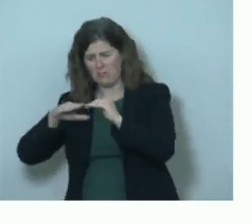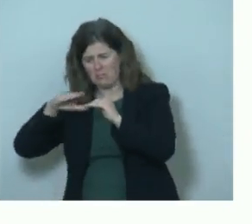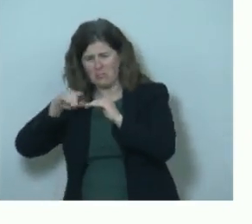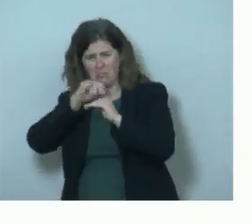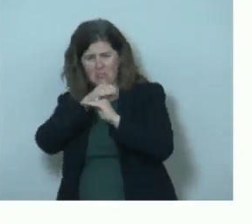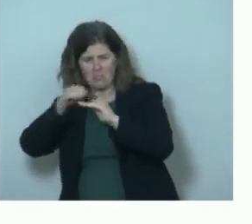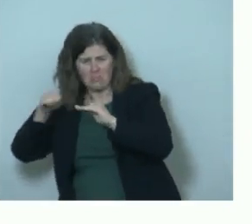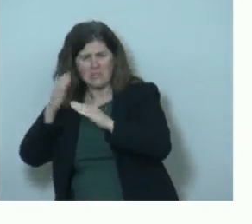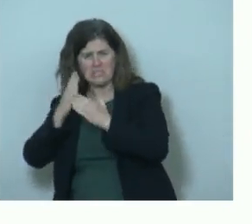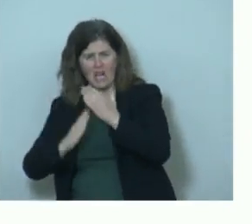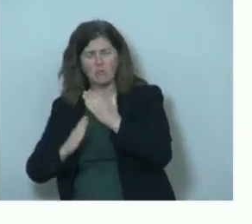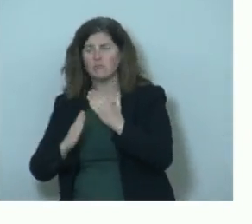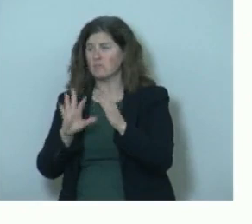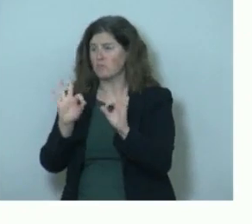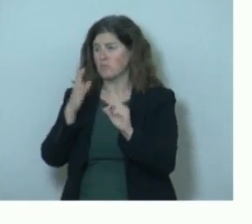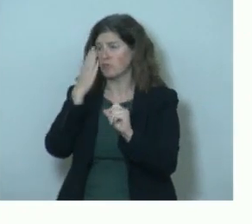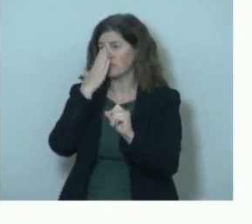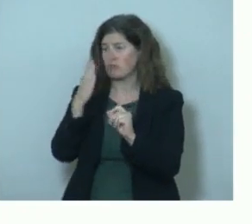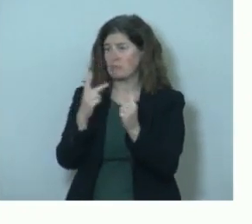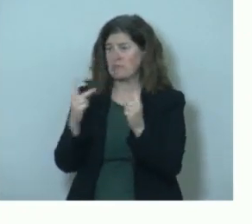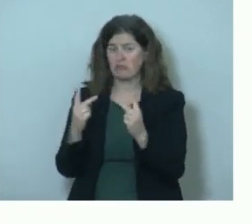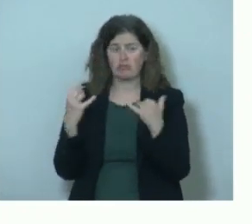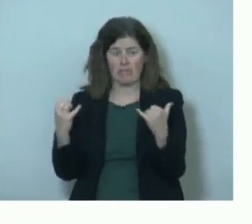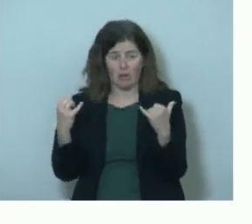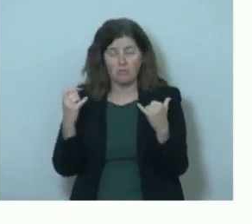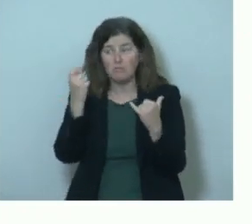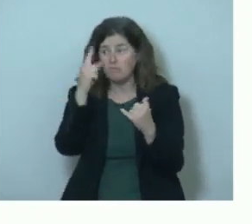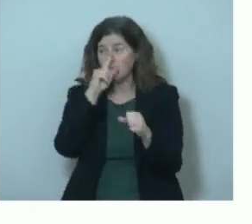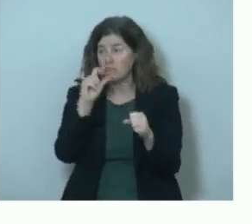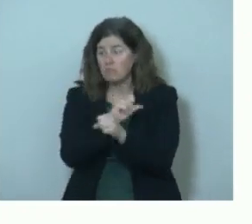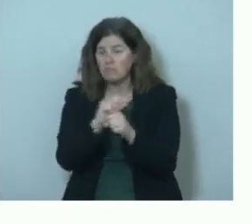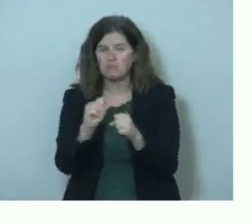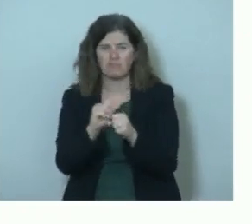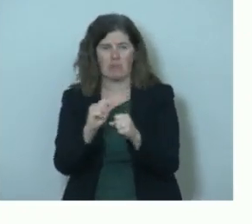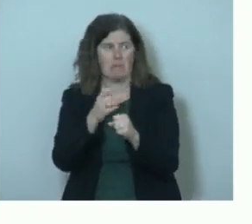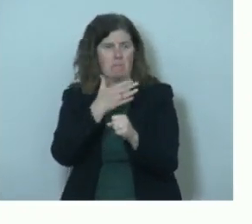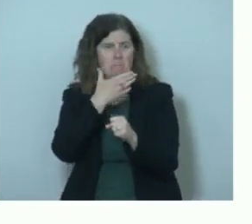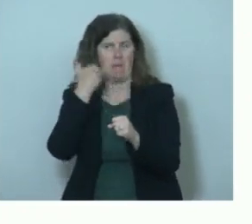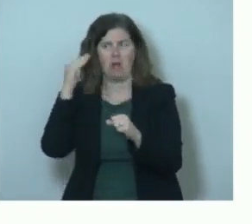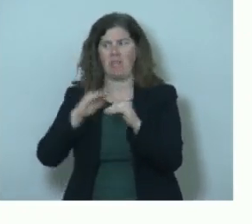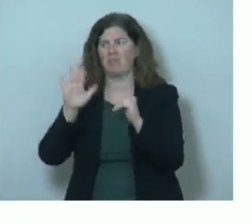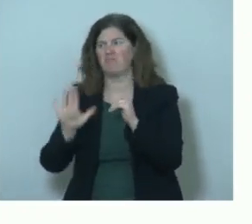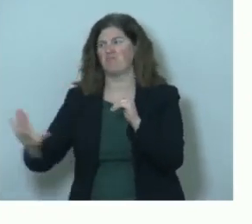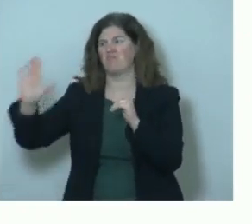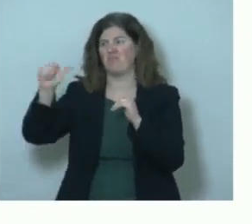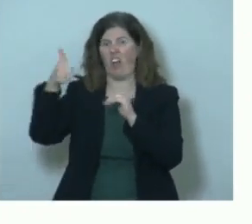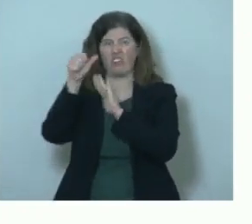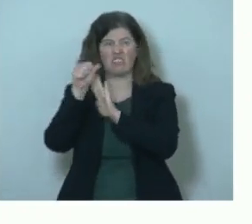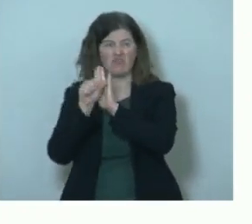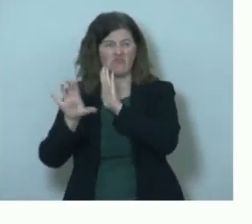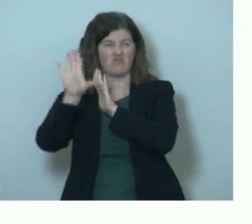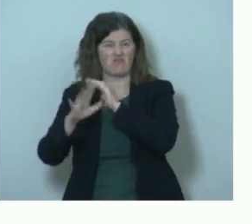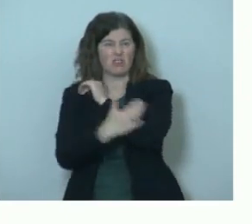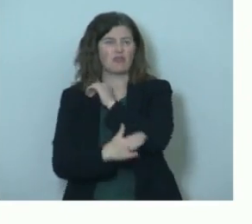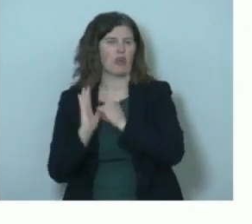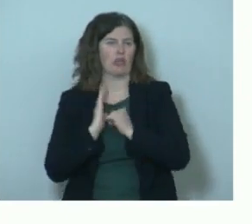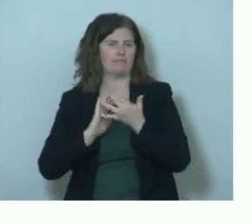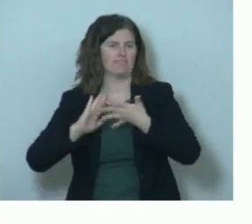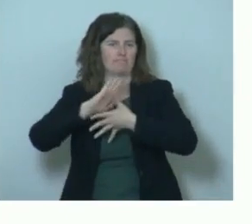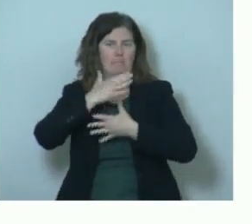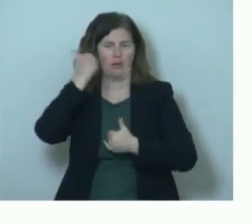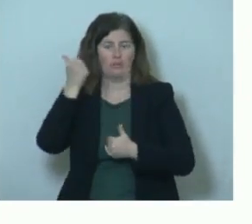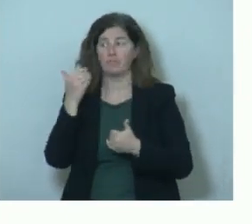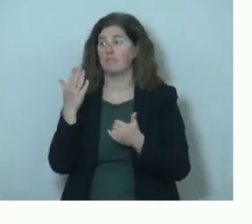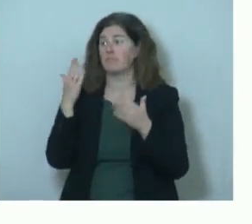I SHOWED YOU, MOST OF THE LINES ARE BELOW OUR TARGET WITH A FEW SITTING ABOVE.